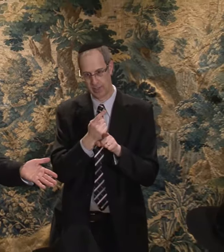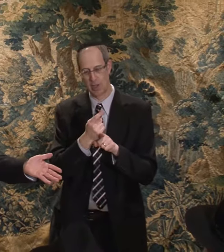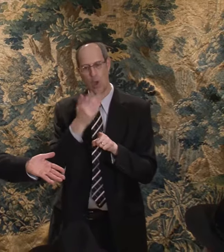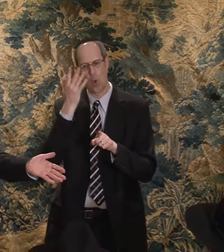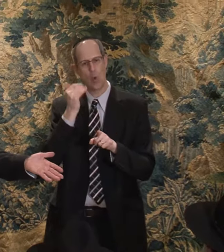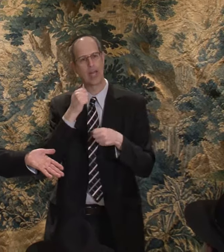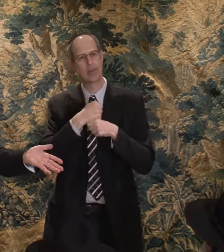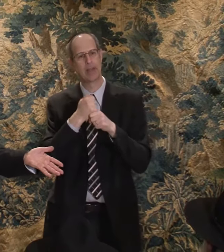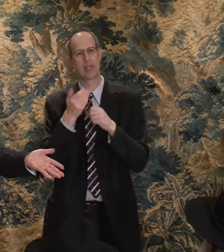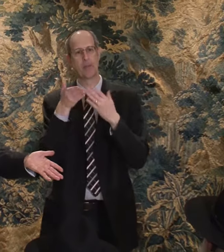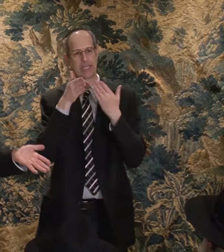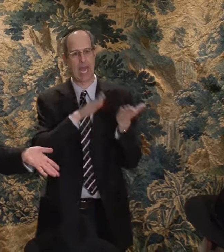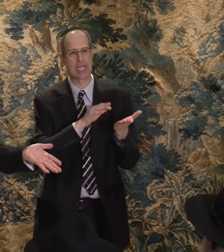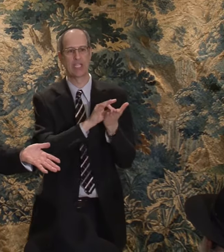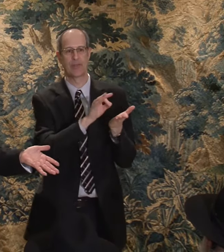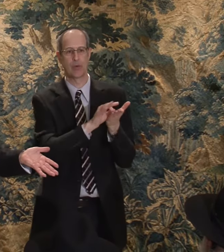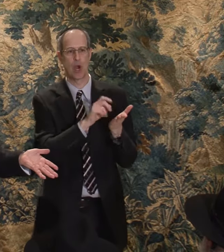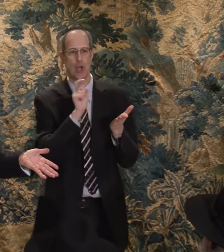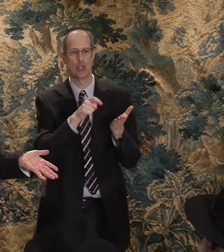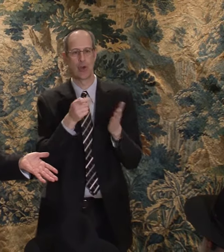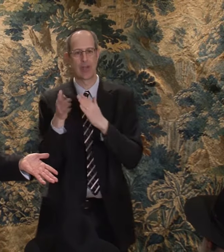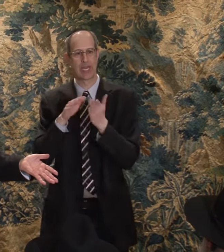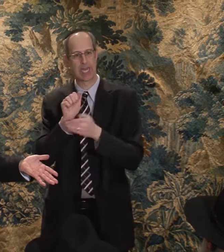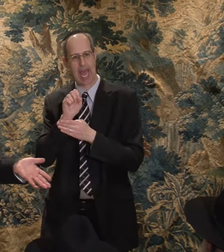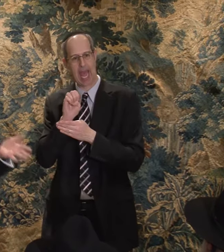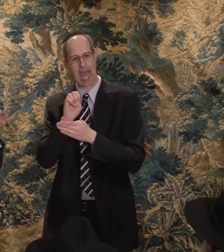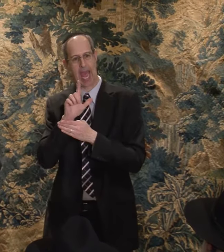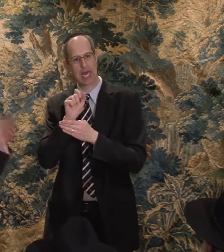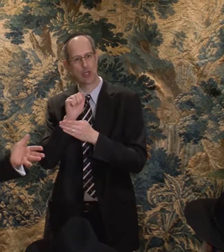died in Sierra they should have died in L mansion an L